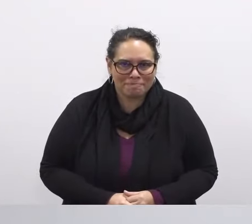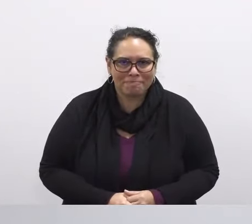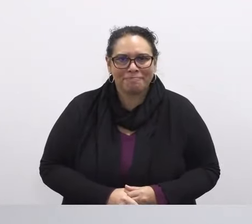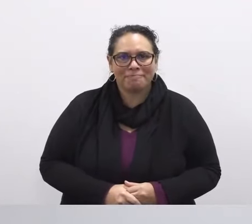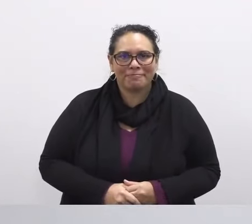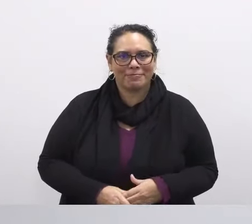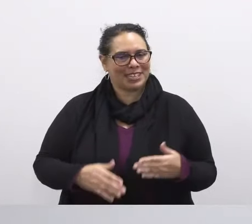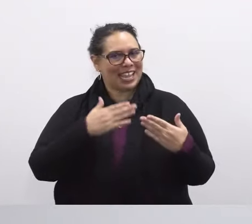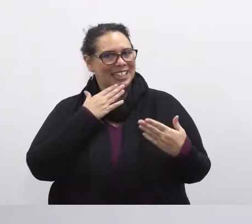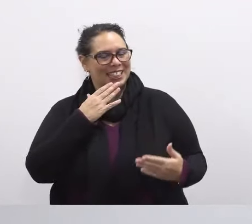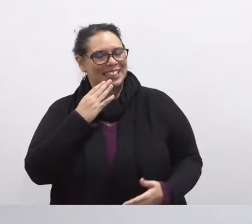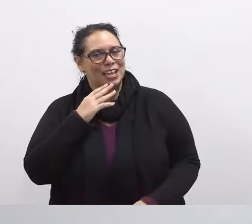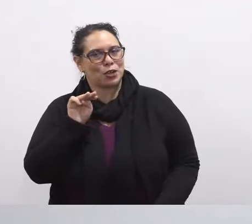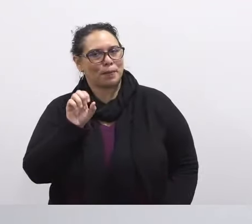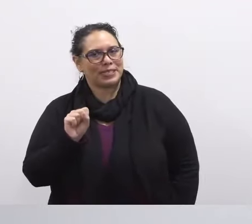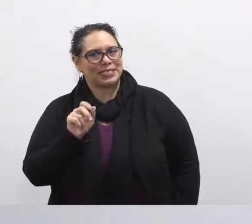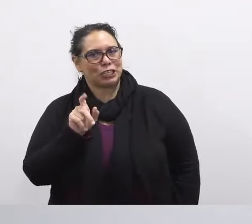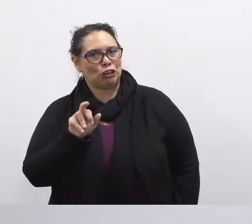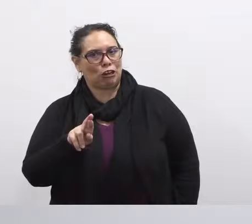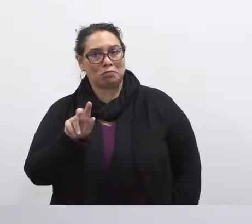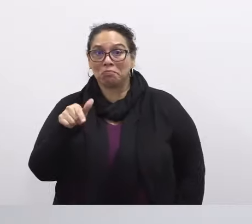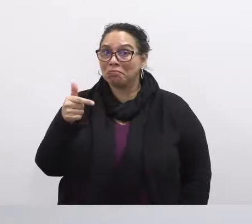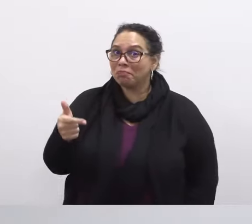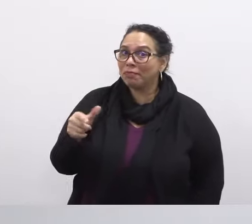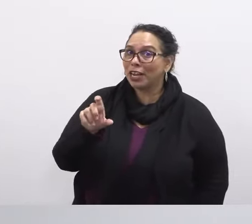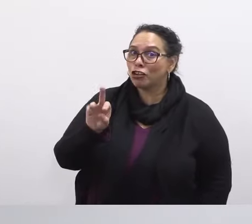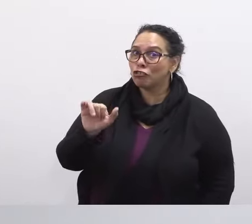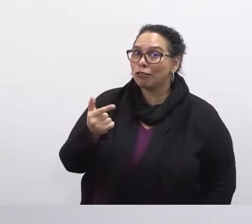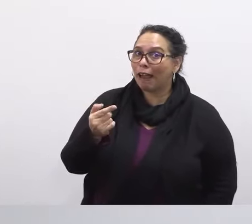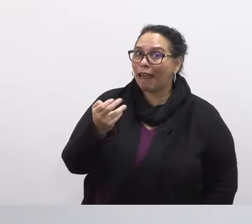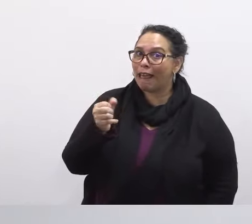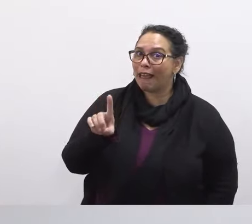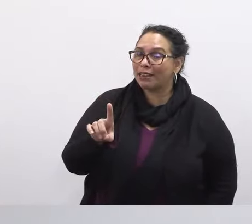Thank you, Ms. Kerr. Ms. Craighead. Thank you.